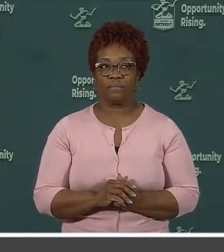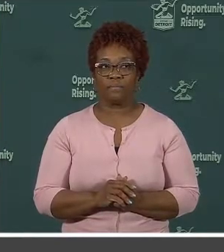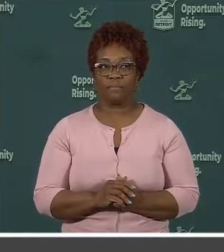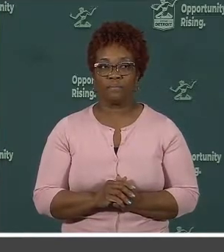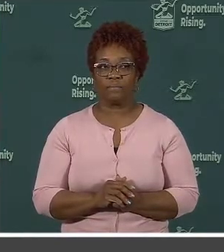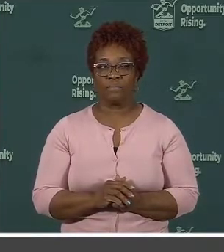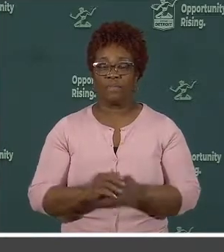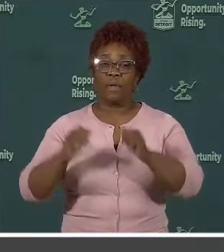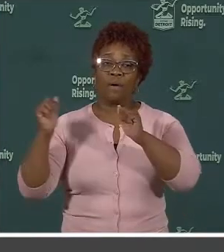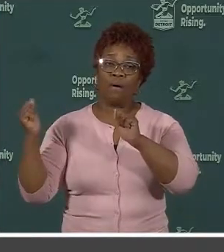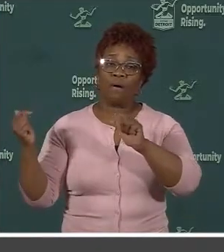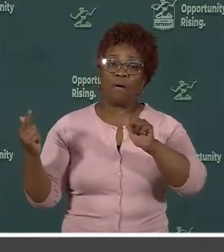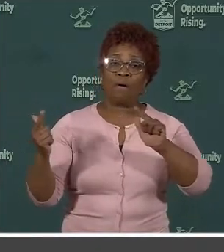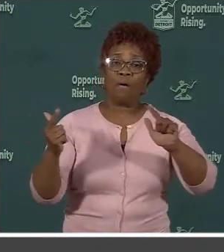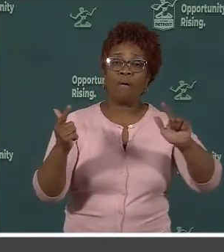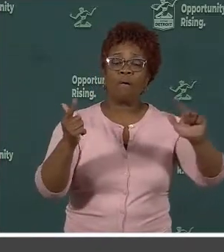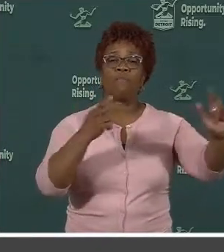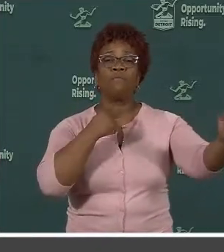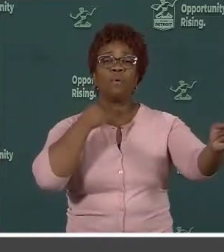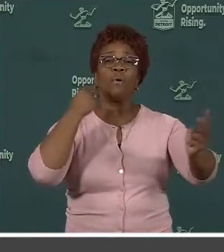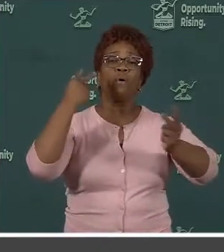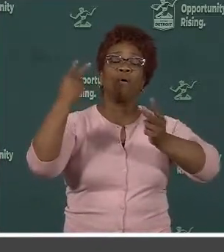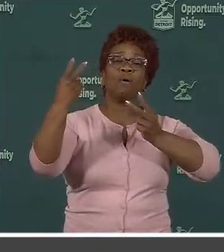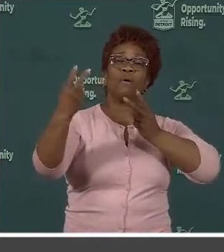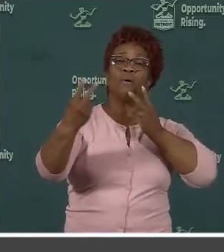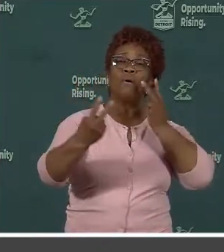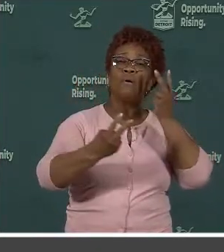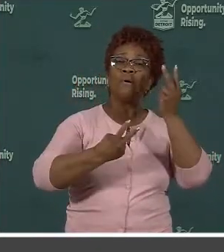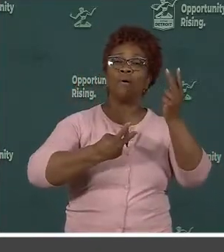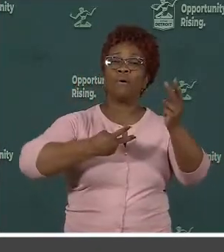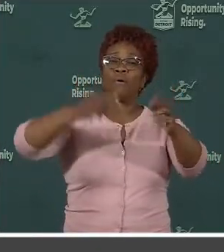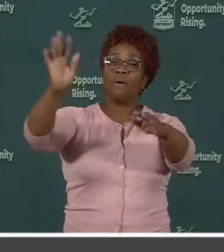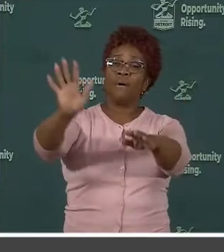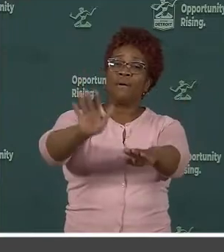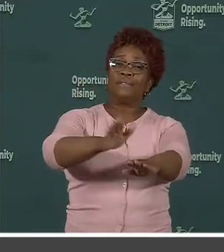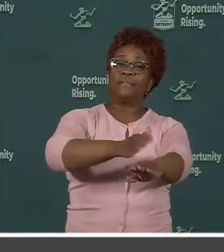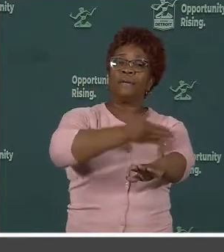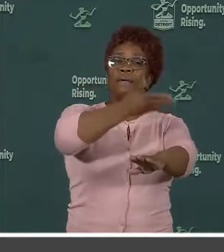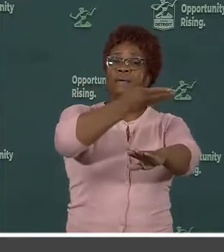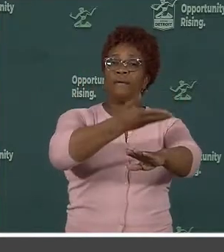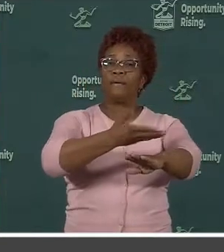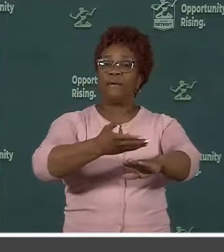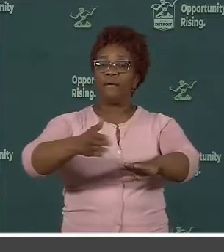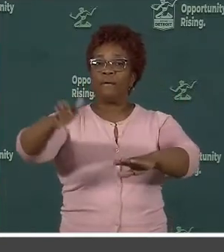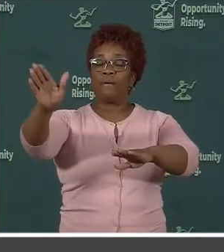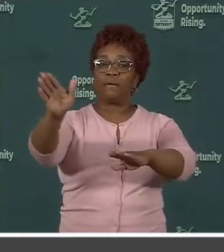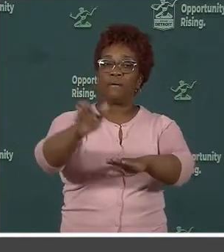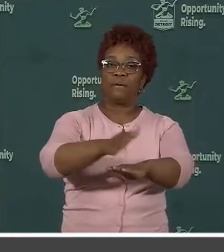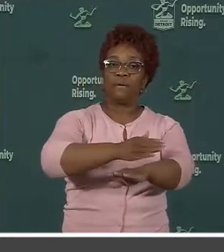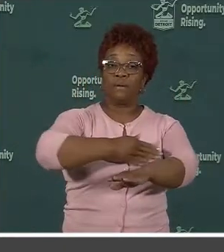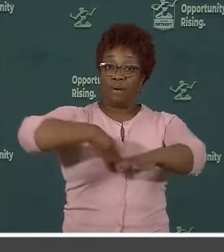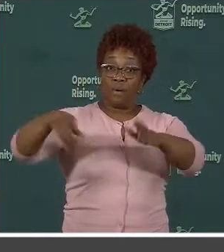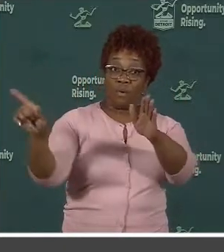EVERY VOICE AND SING TELEFILM